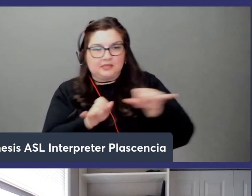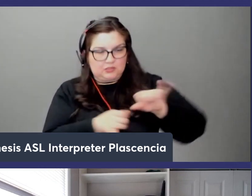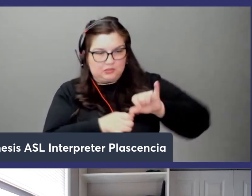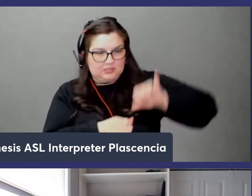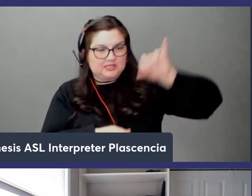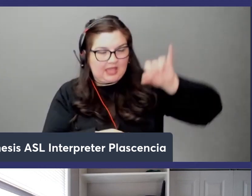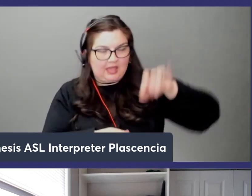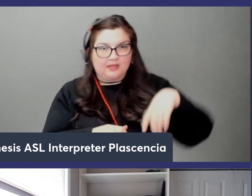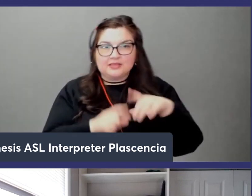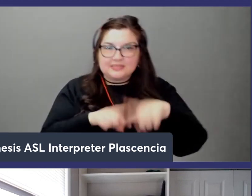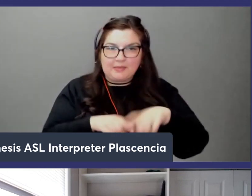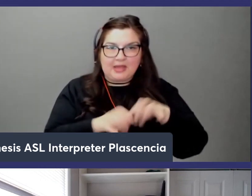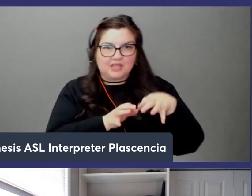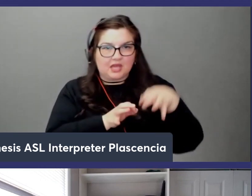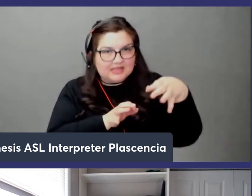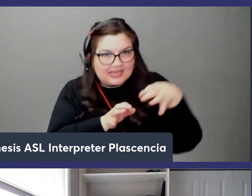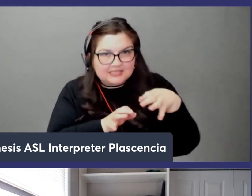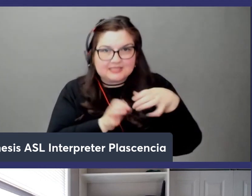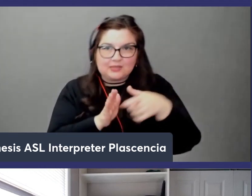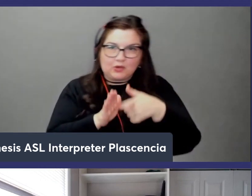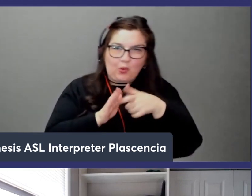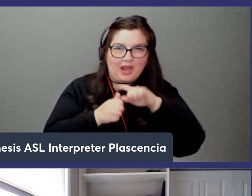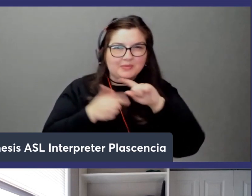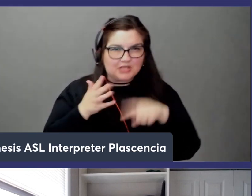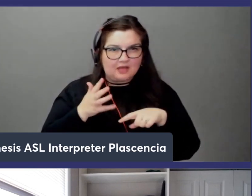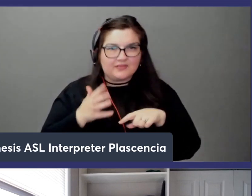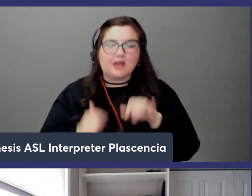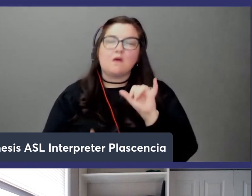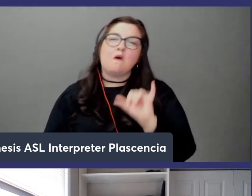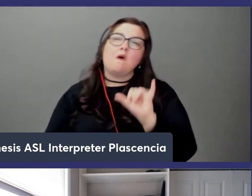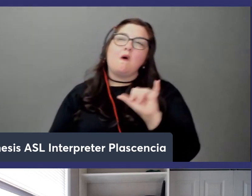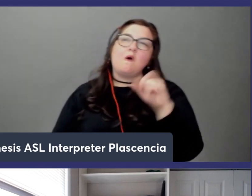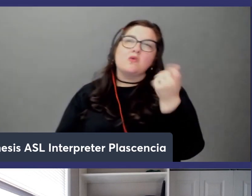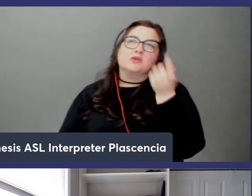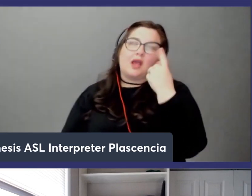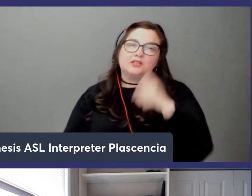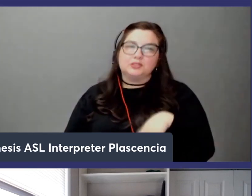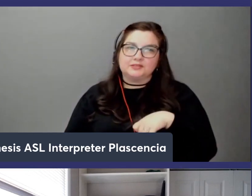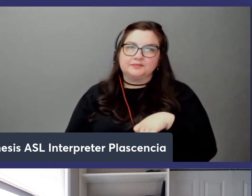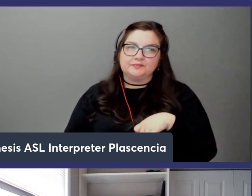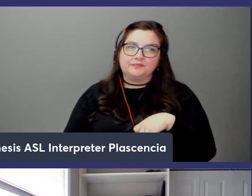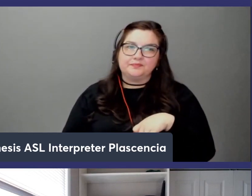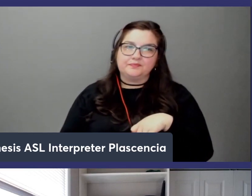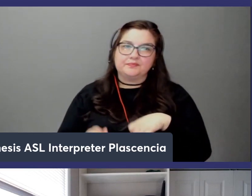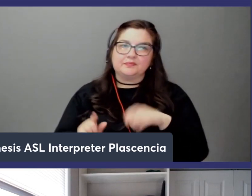or latency requirements. Gotcha. And I'm assuming there's a treasure trough